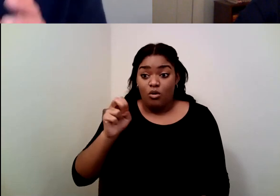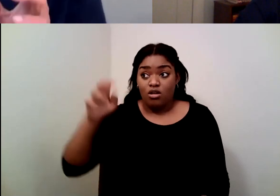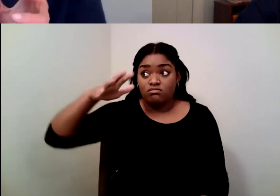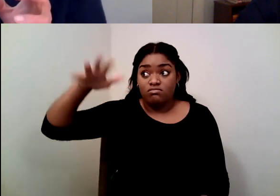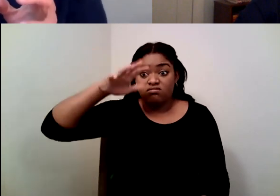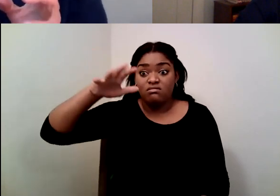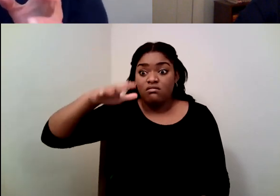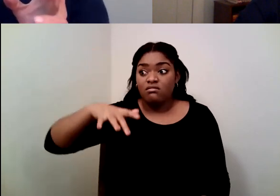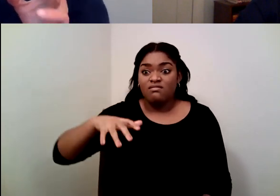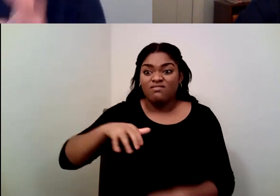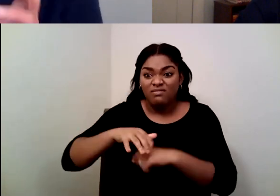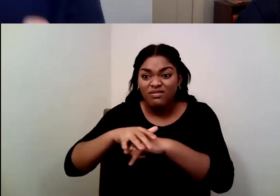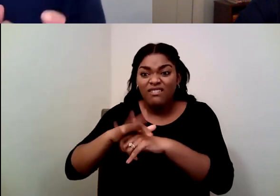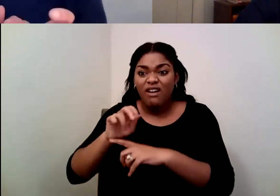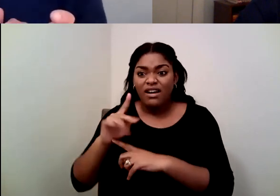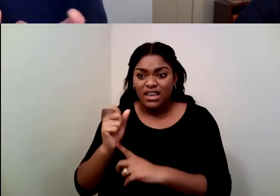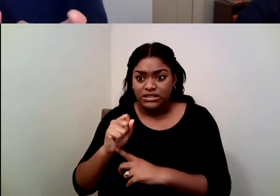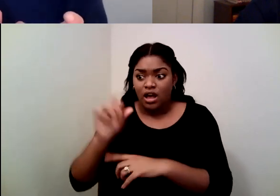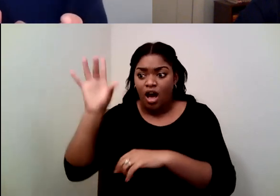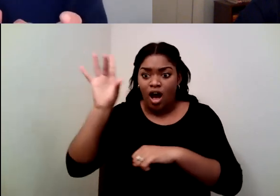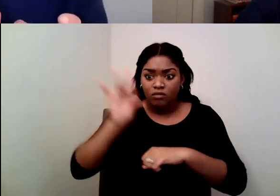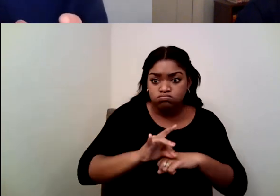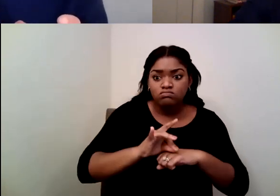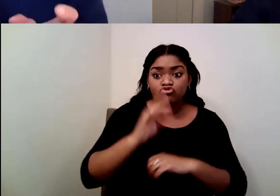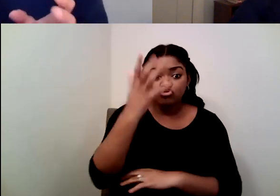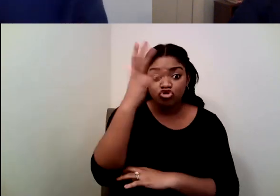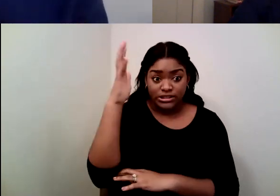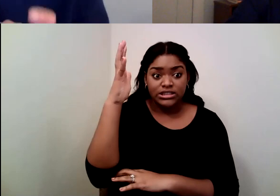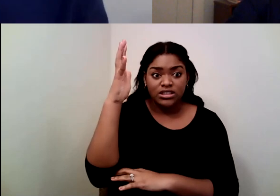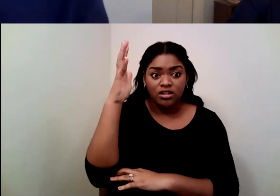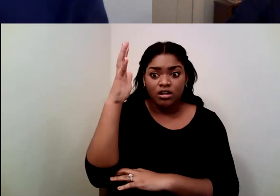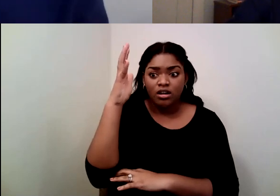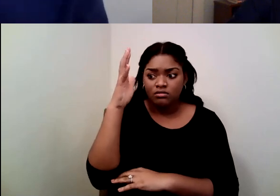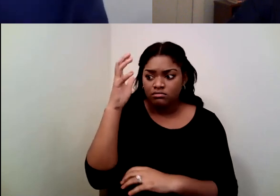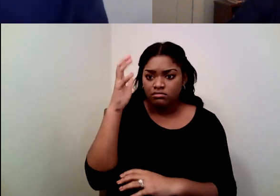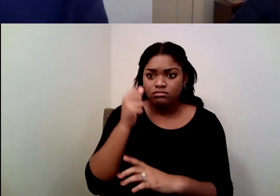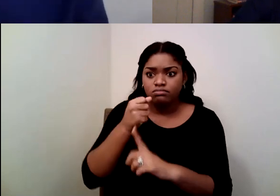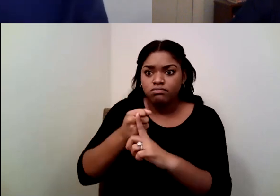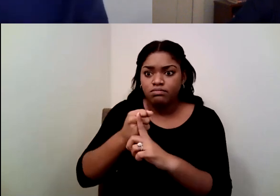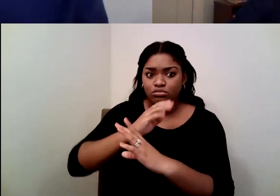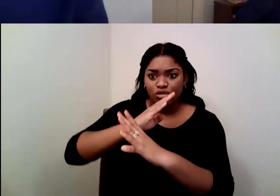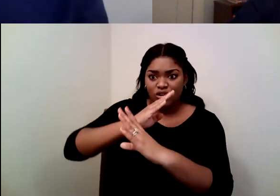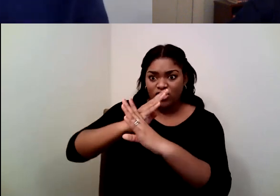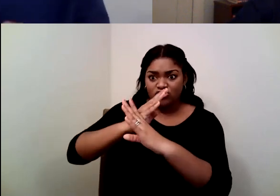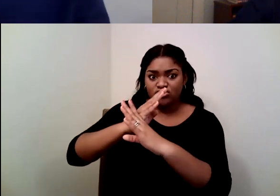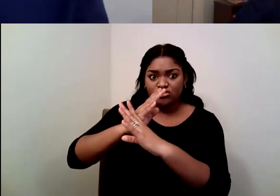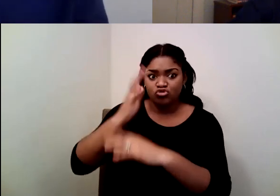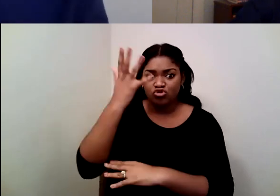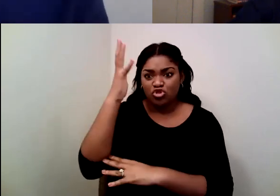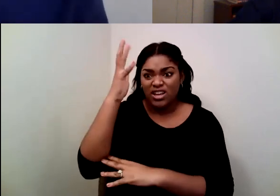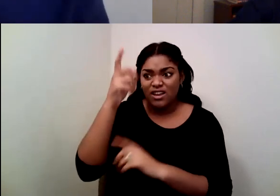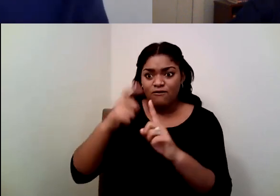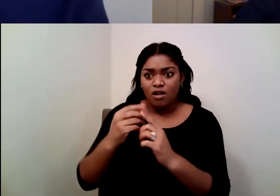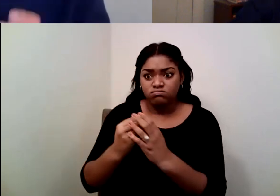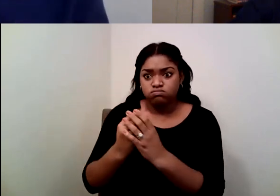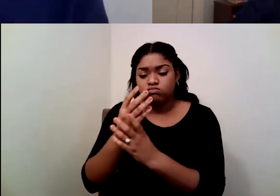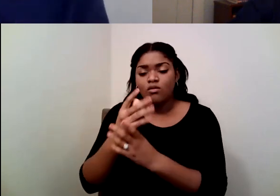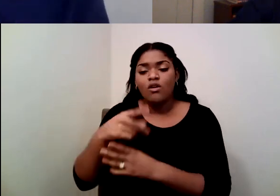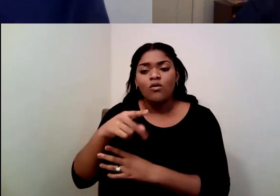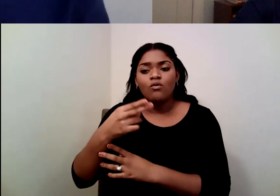And if it gets on a coffee tree it prevents the coffee tree from photosynthesis